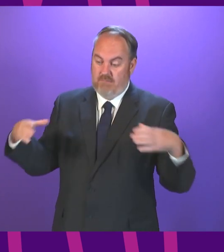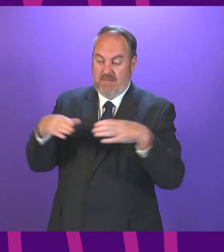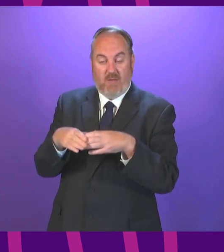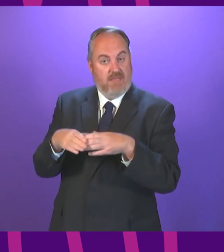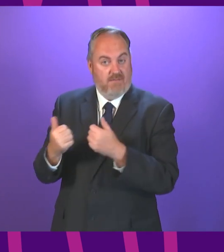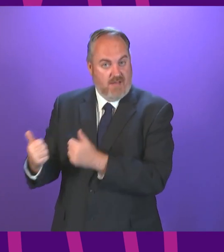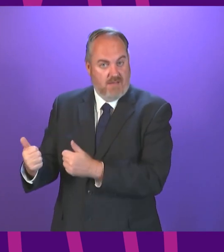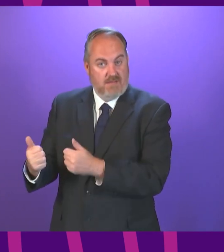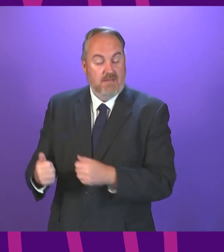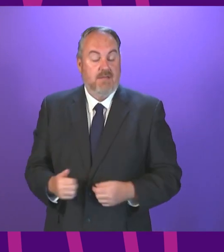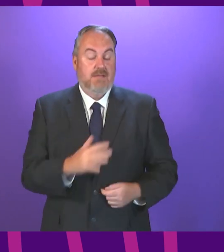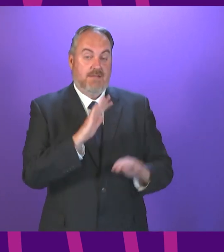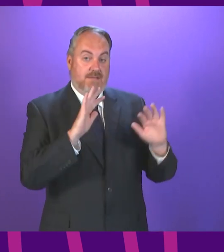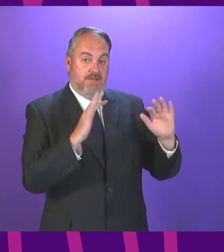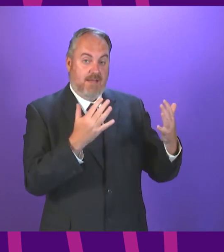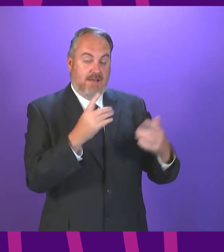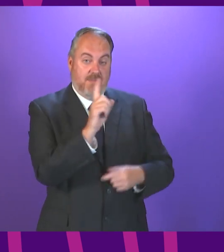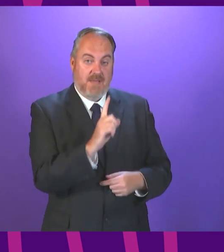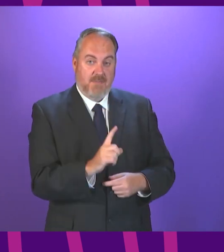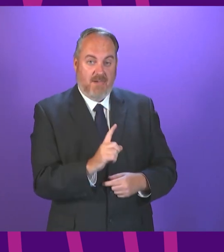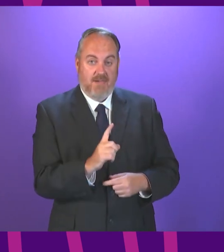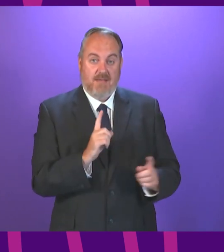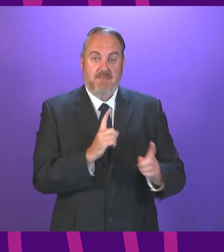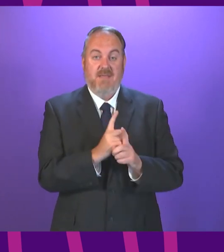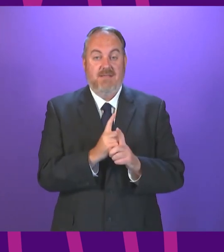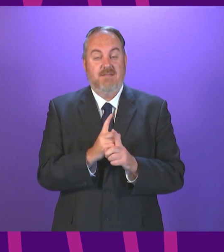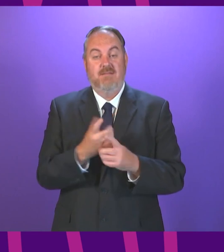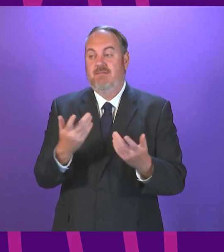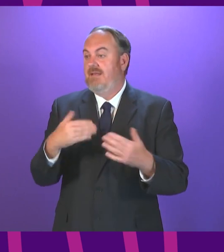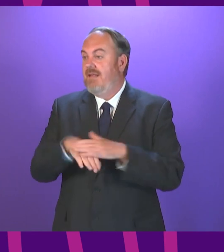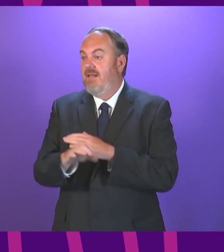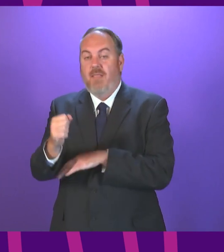10 people from up to four households can meet in a public indoor space, such as a pub or restaurant,